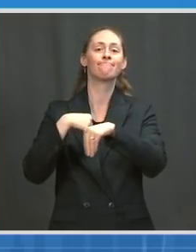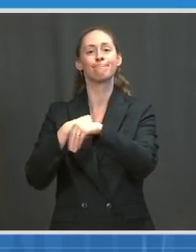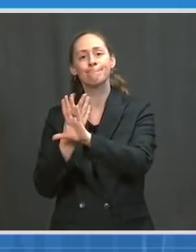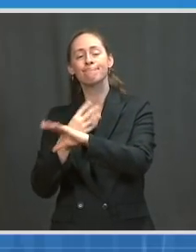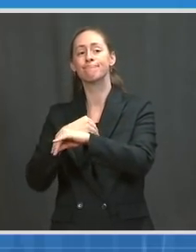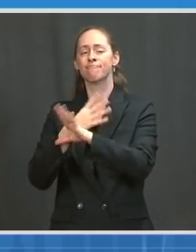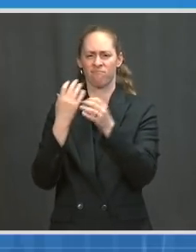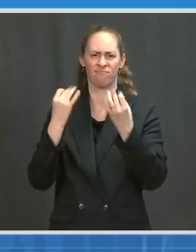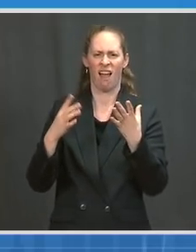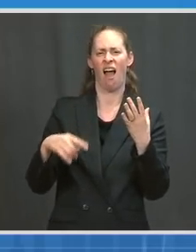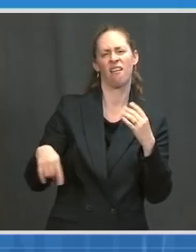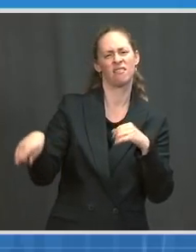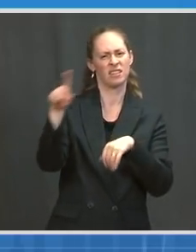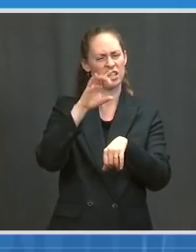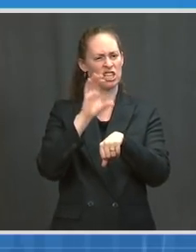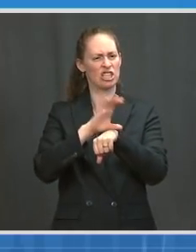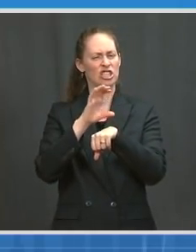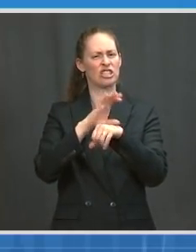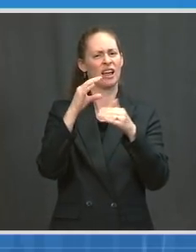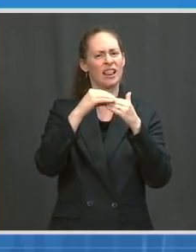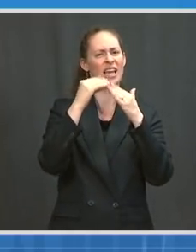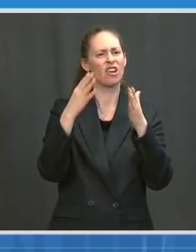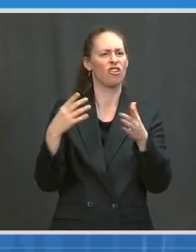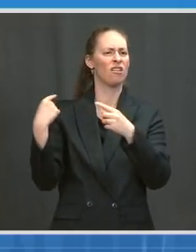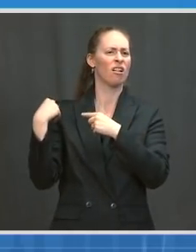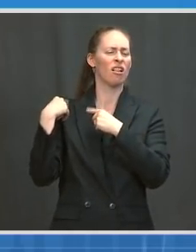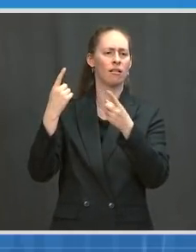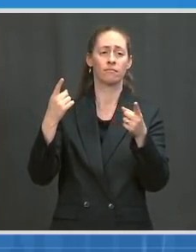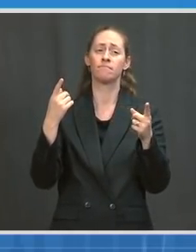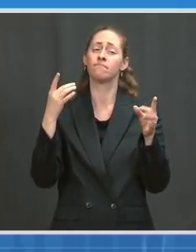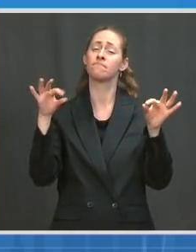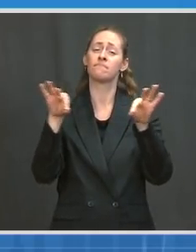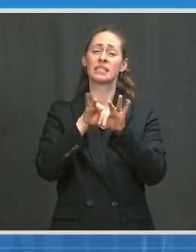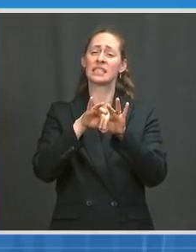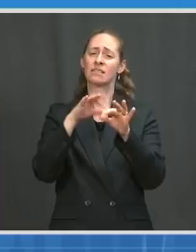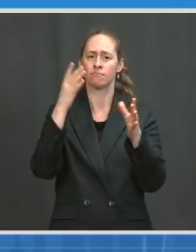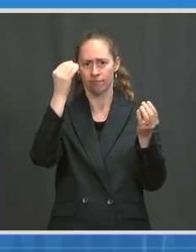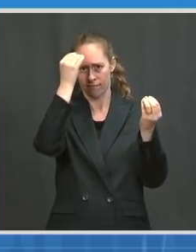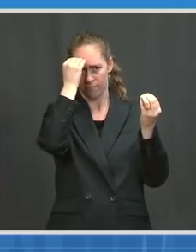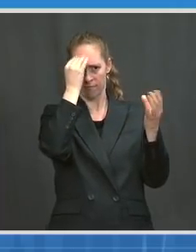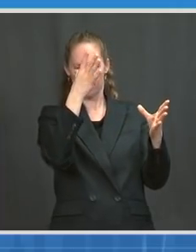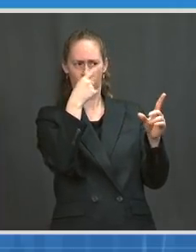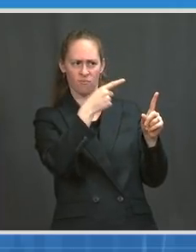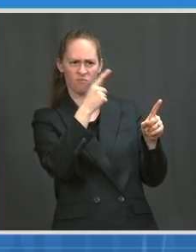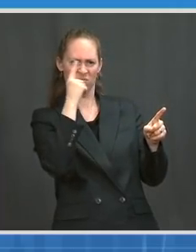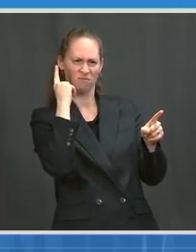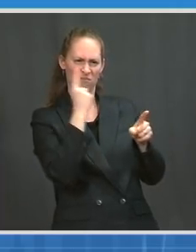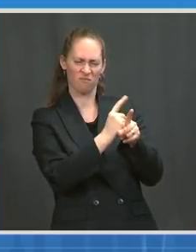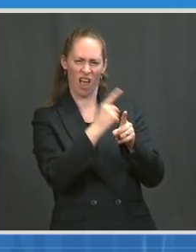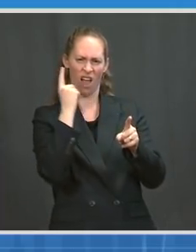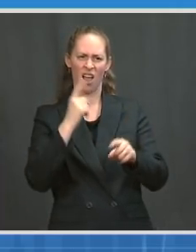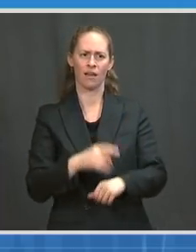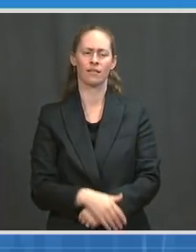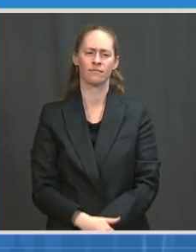to get reliable information -- the kind of information that Drs. Walensky and Fauci talk about here and that the CDC produces --